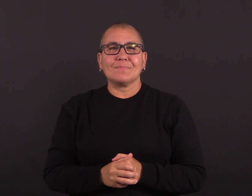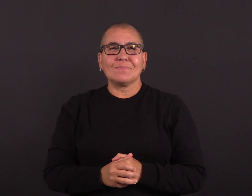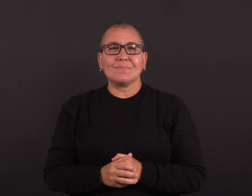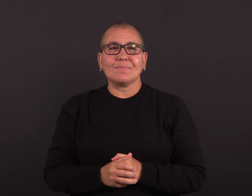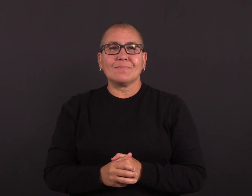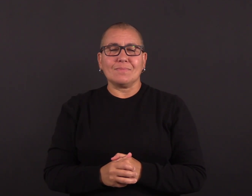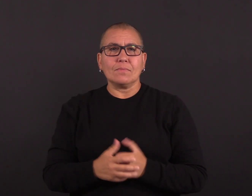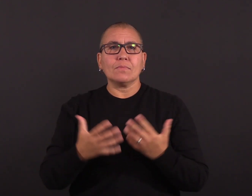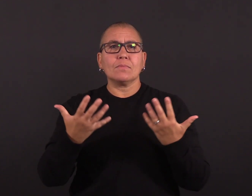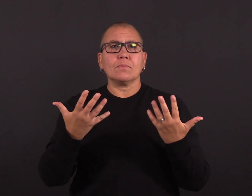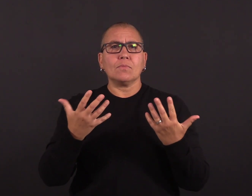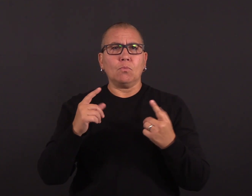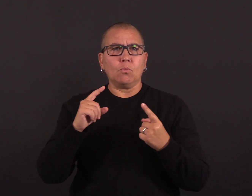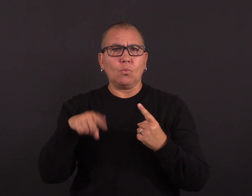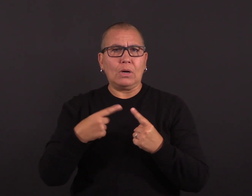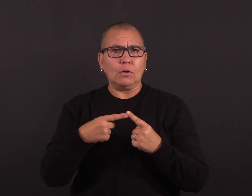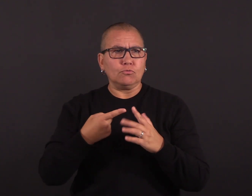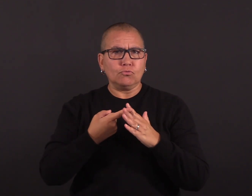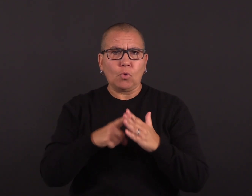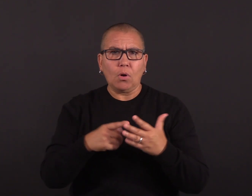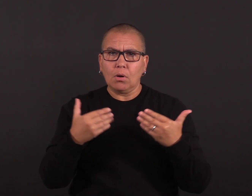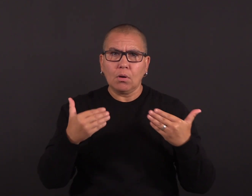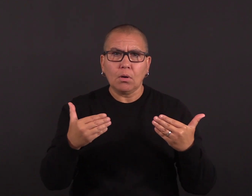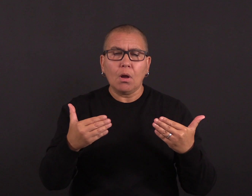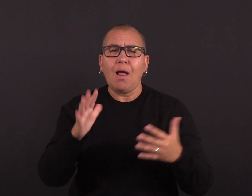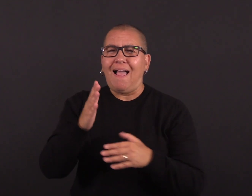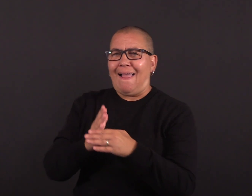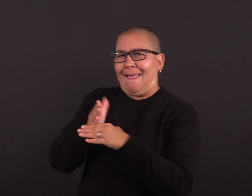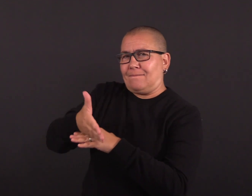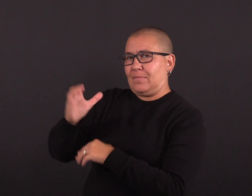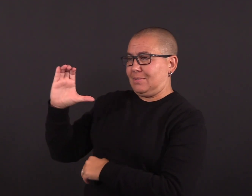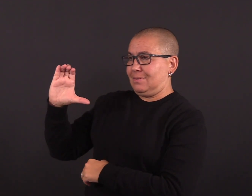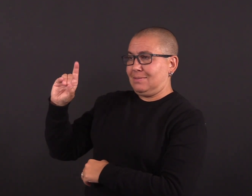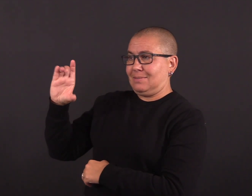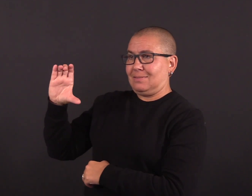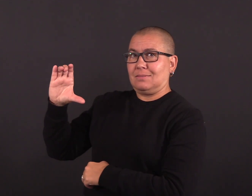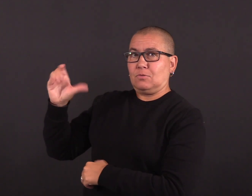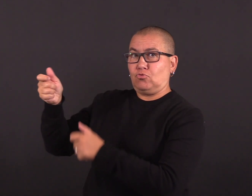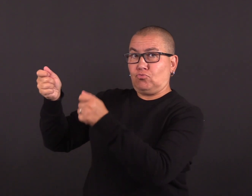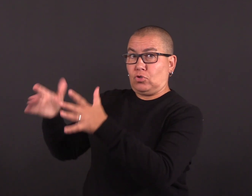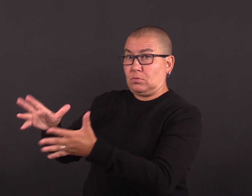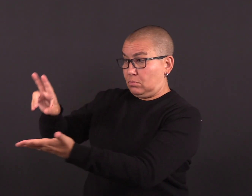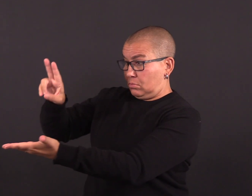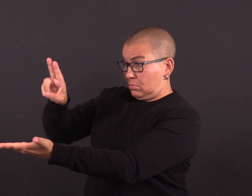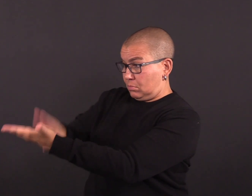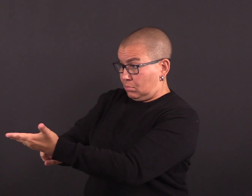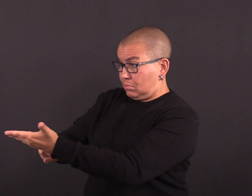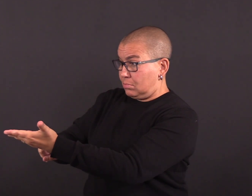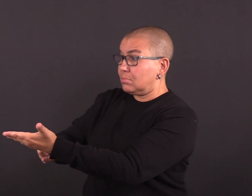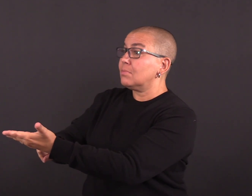advisory committee of the Centers for Disease Control and Prevention recommended the vaccines